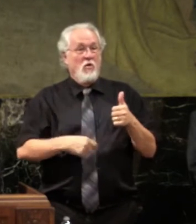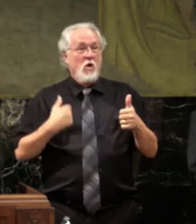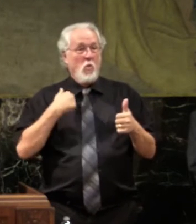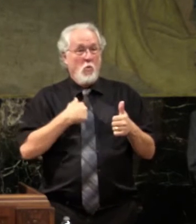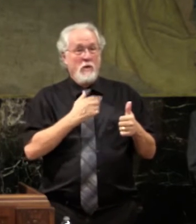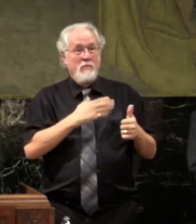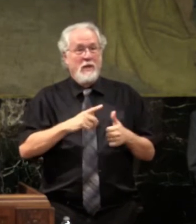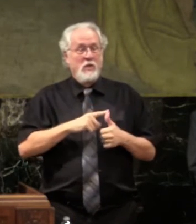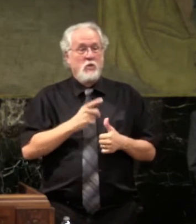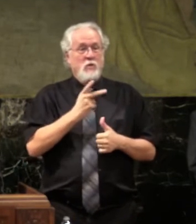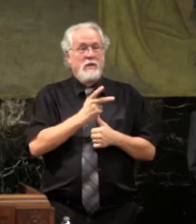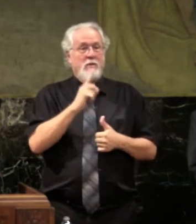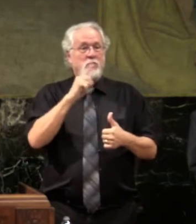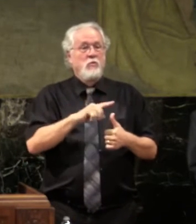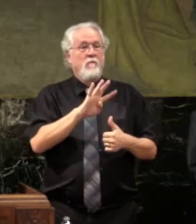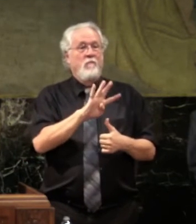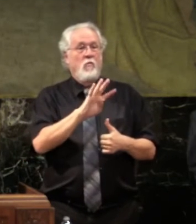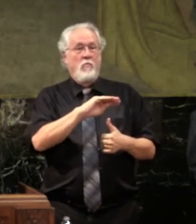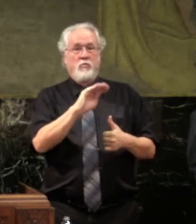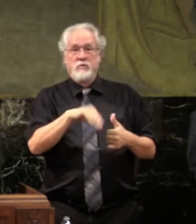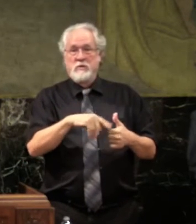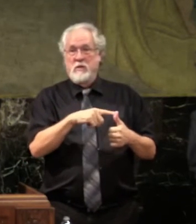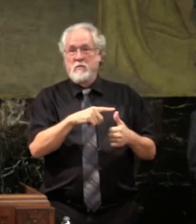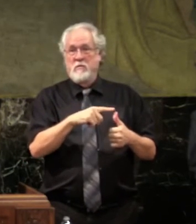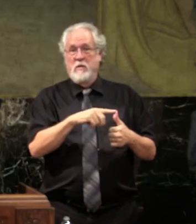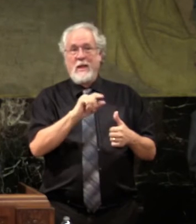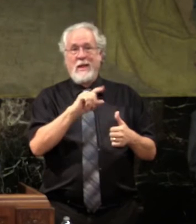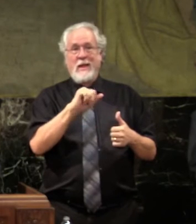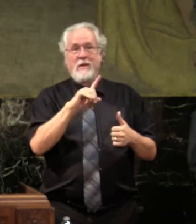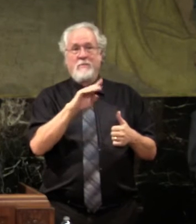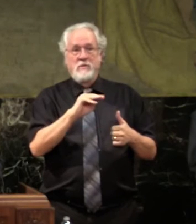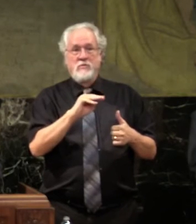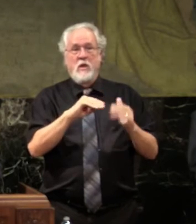keep the costs down to four percent of the money below the HUD allowed amount